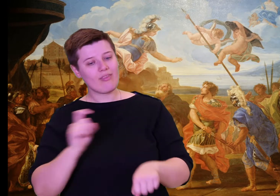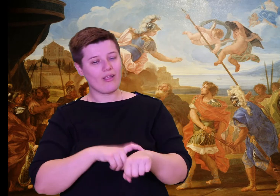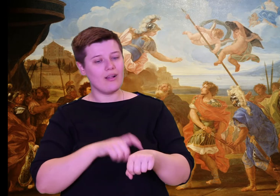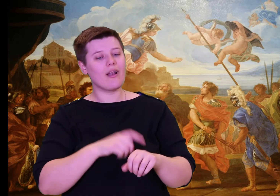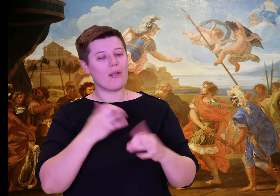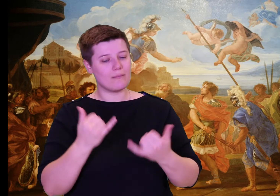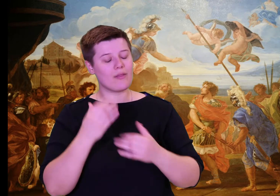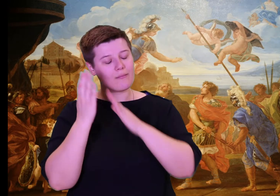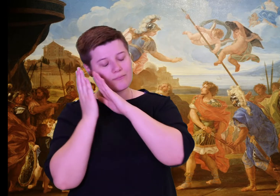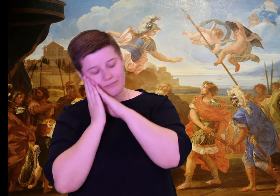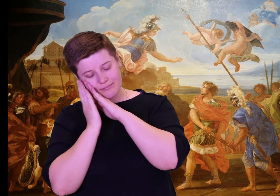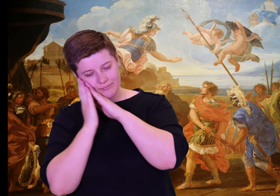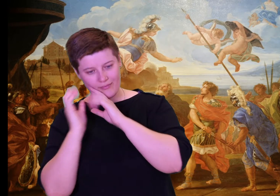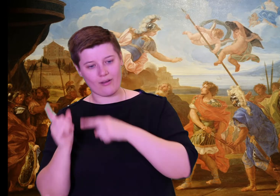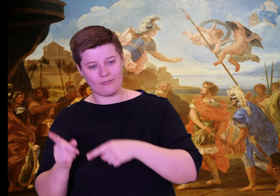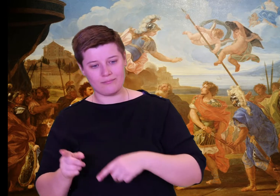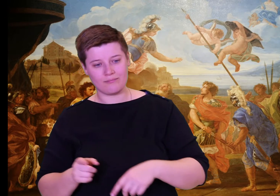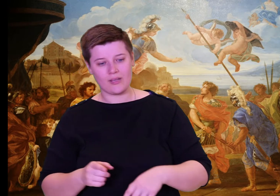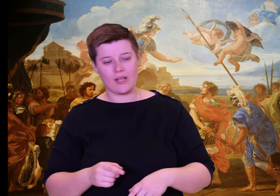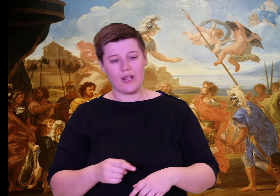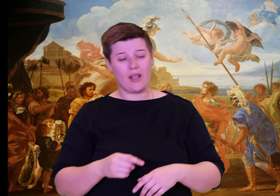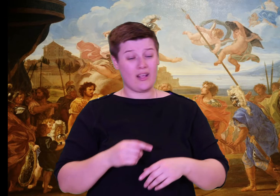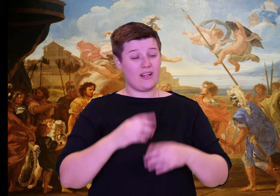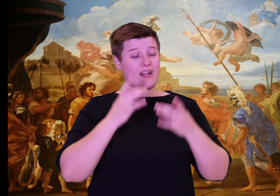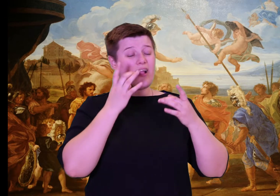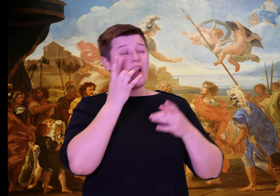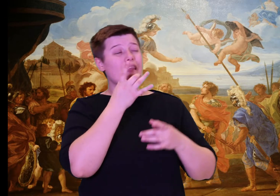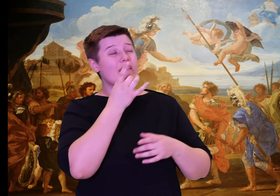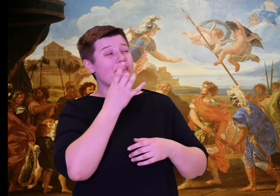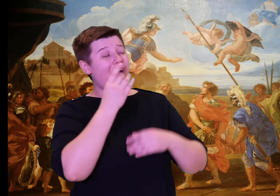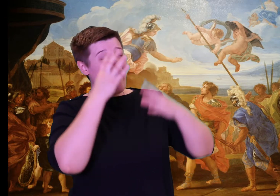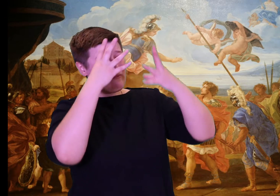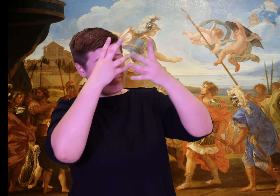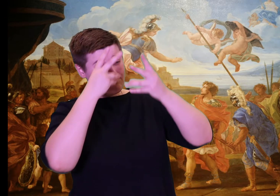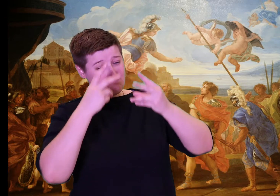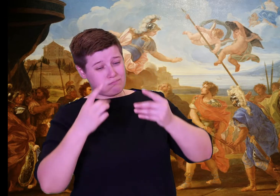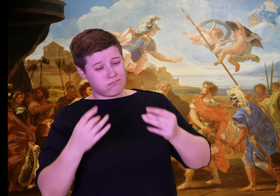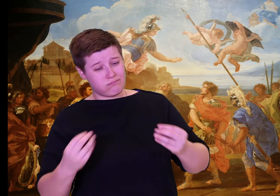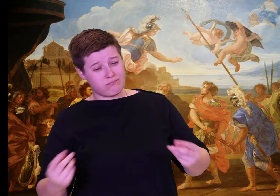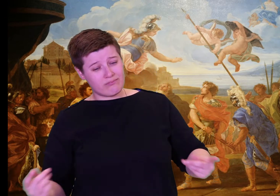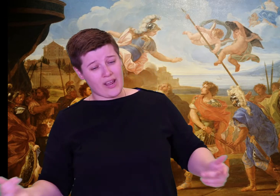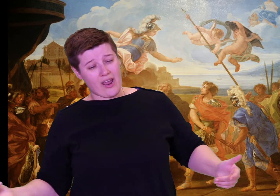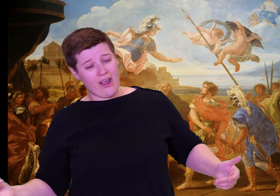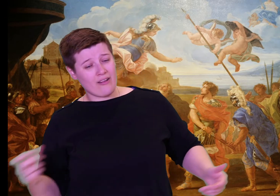no one would even hope to get home safe once driven by the wind so far off course,